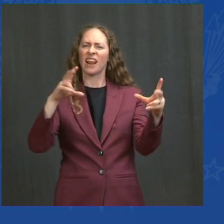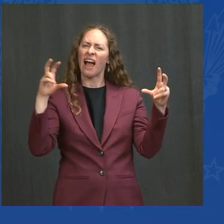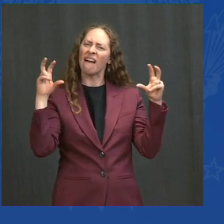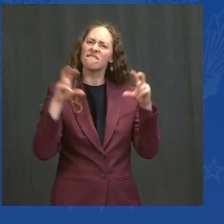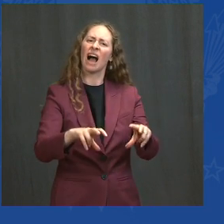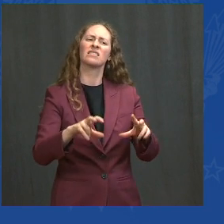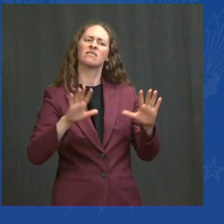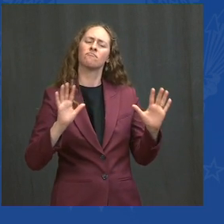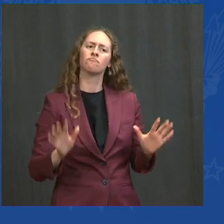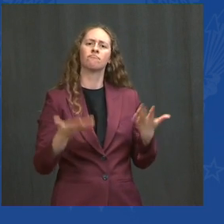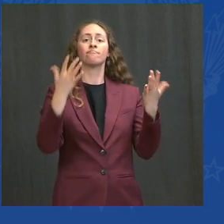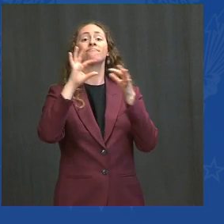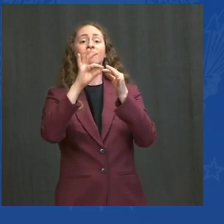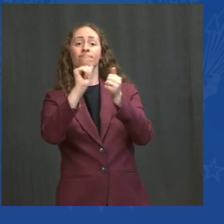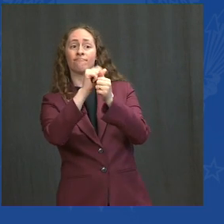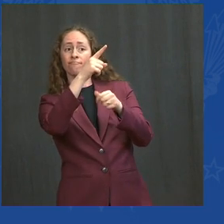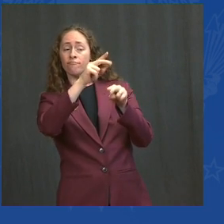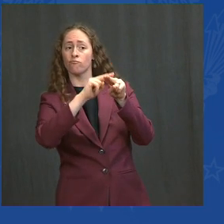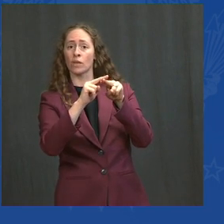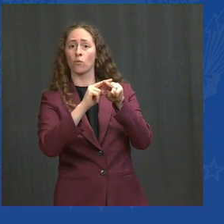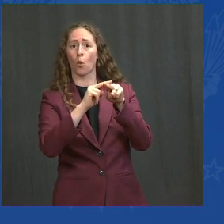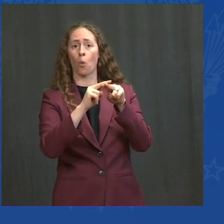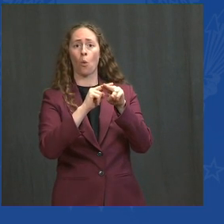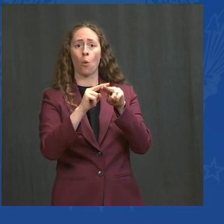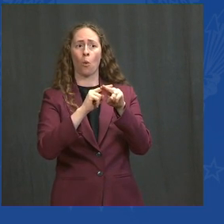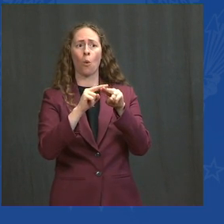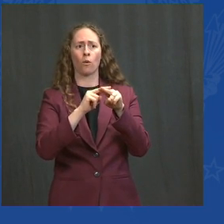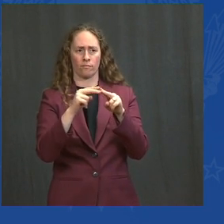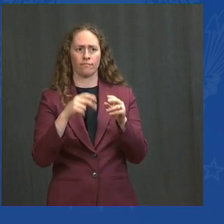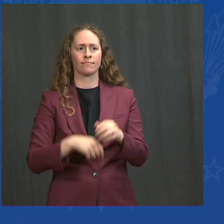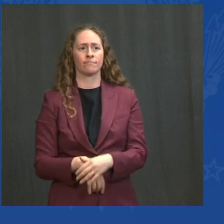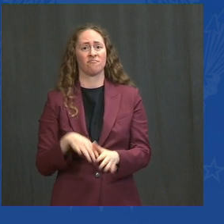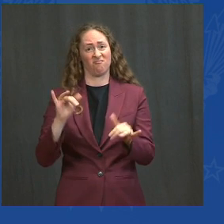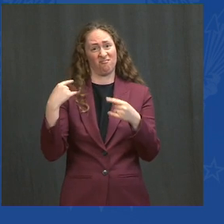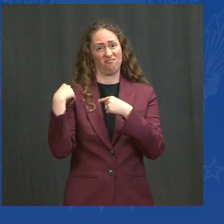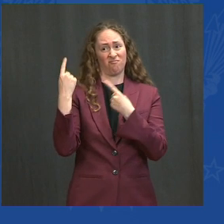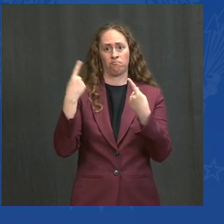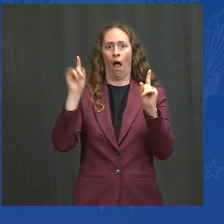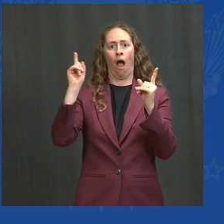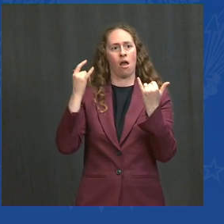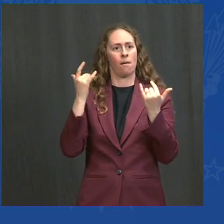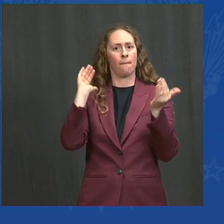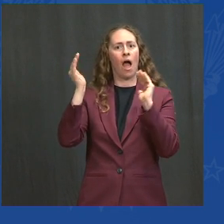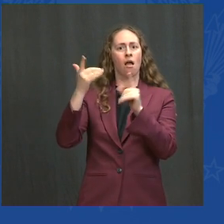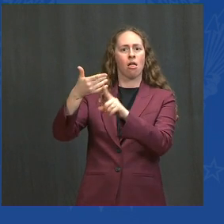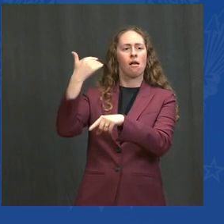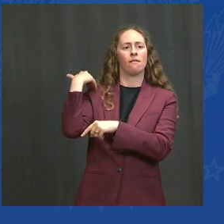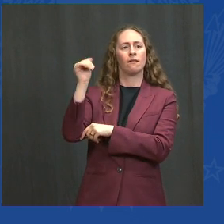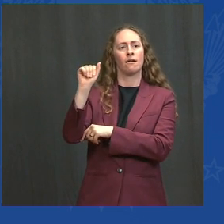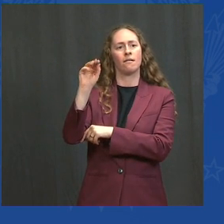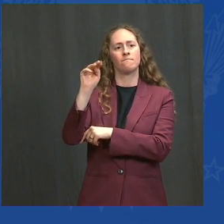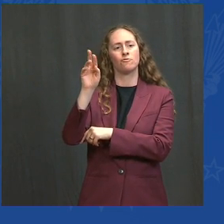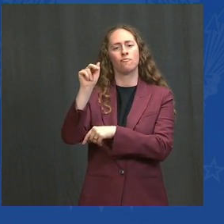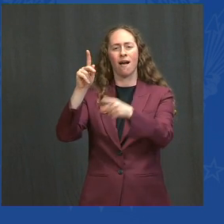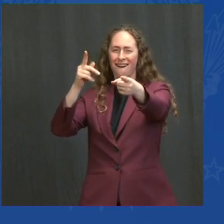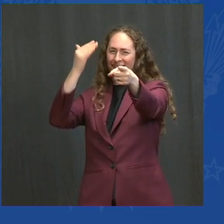and in freight rail since the creation of Amtrak. Now, I know I'm "Mr. Amtrak." I've traveled over 2 million miles on Amtrak.